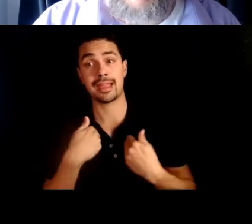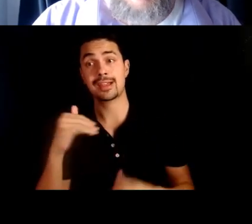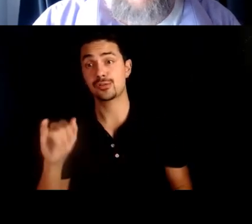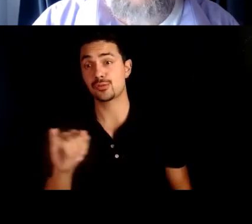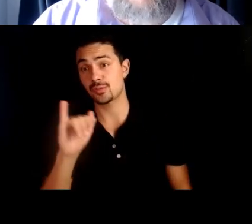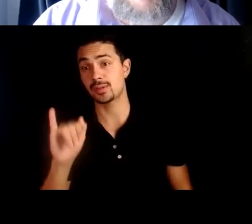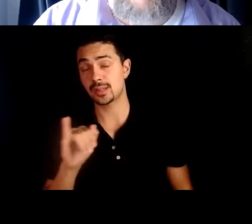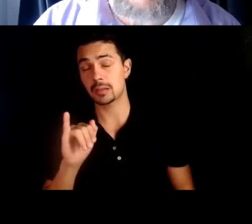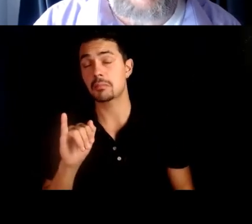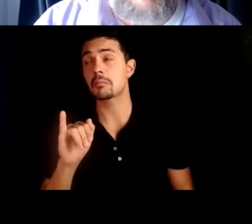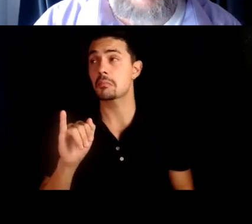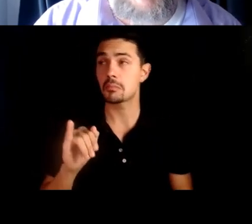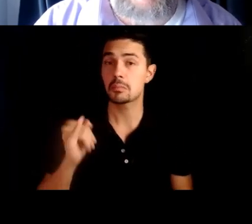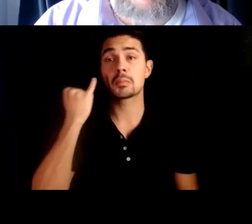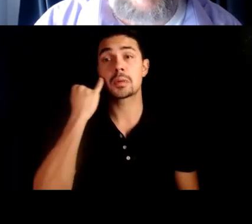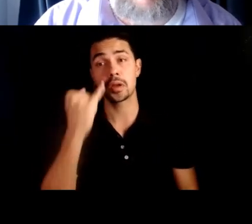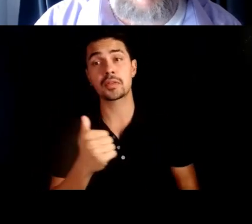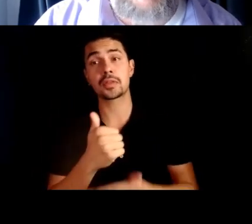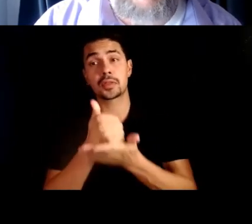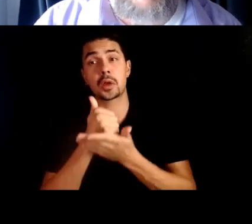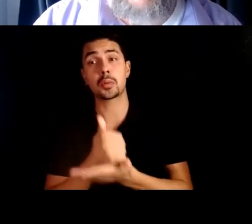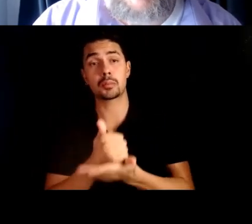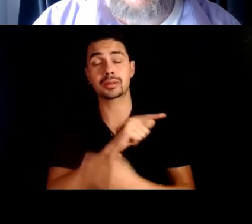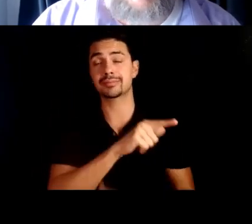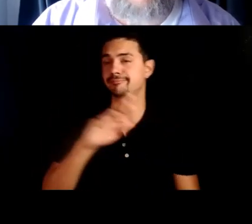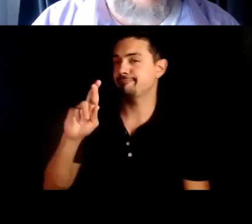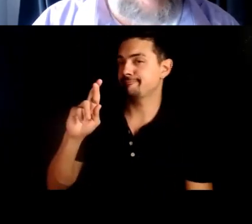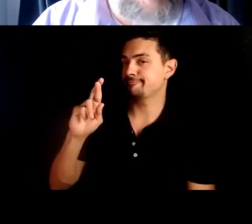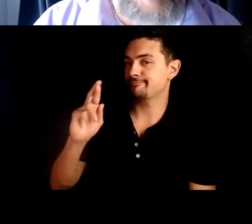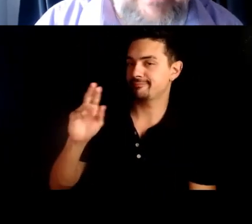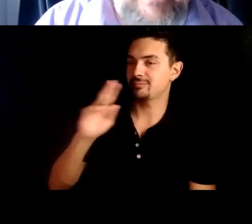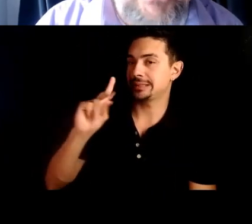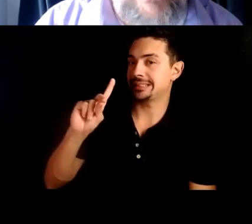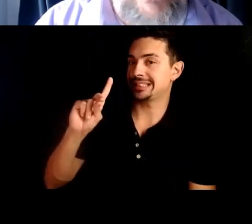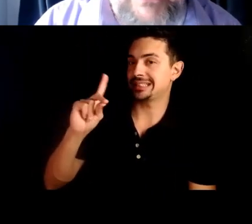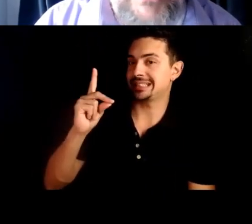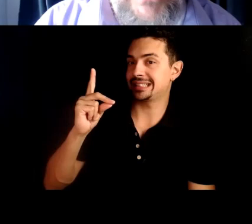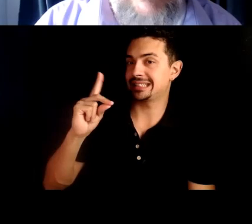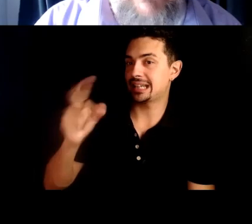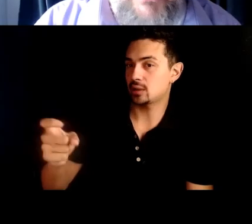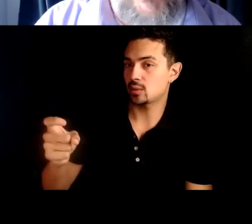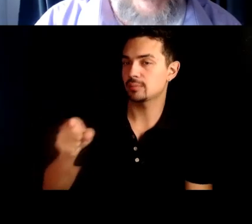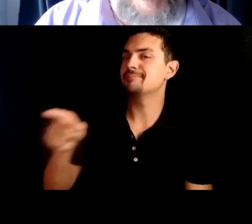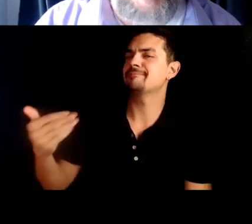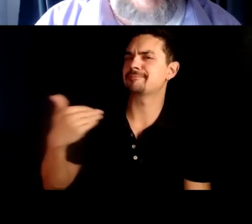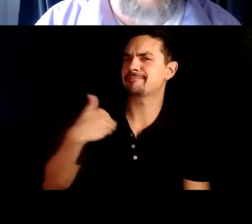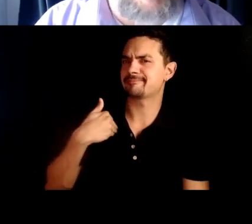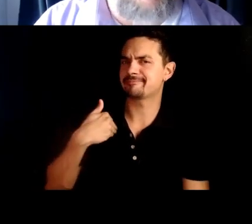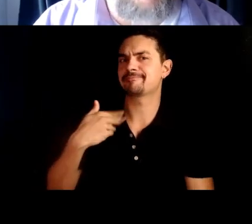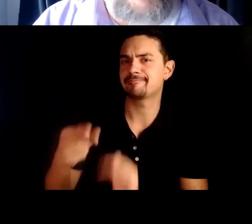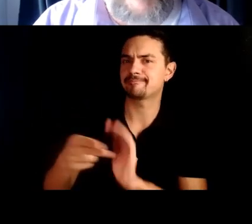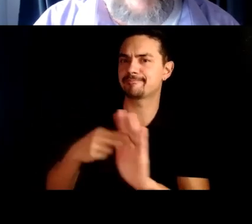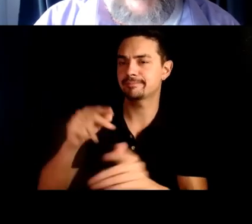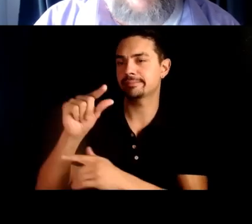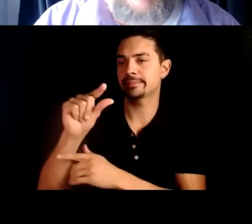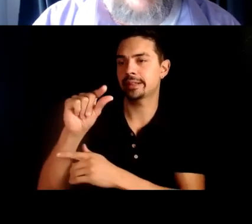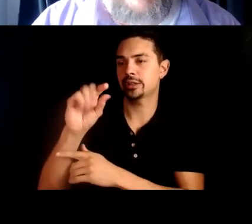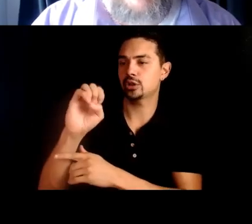if the therapist diagnosed that person as having gender identity disorder, which was more true at that time or gender dysphoria now,